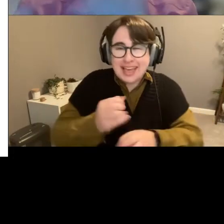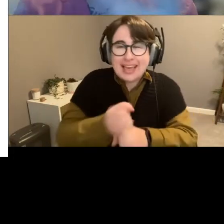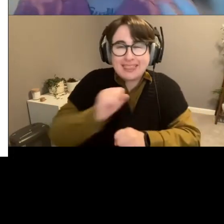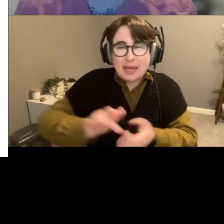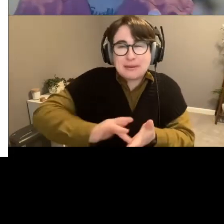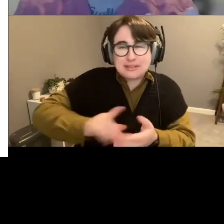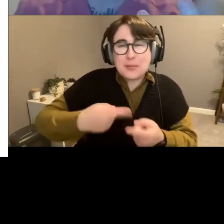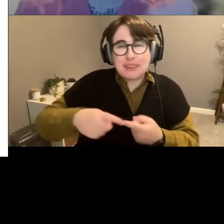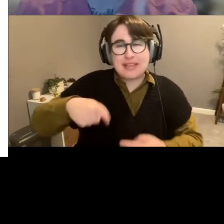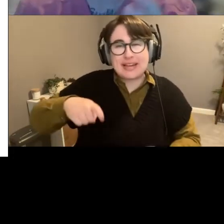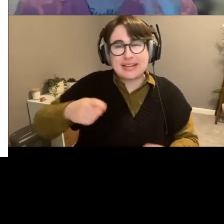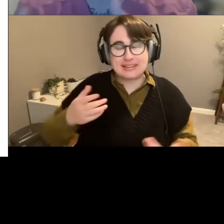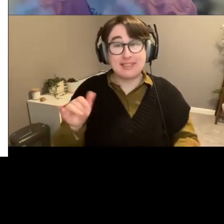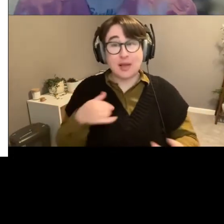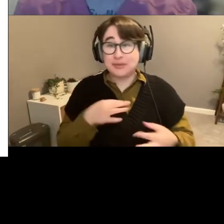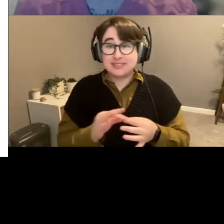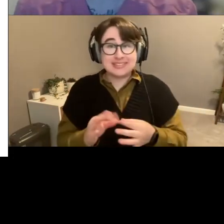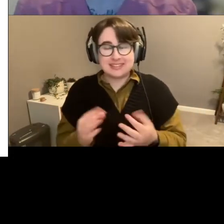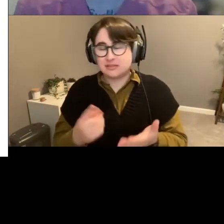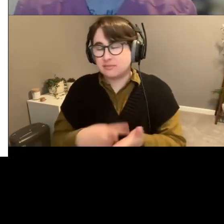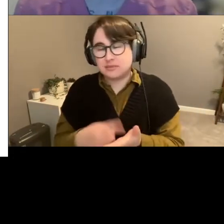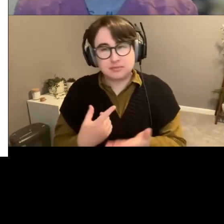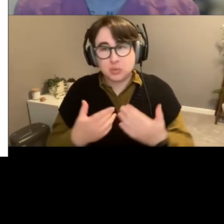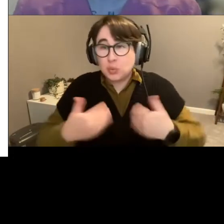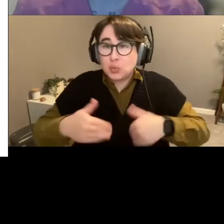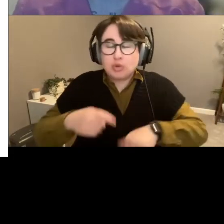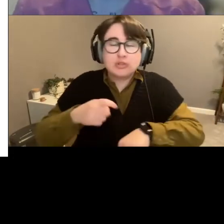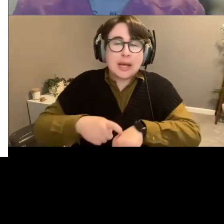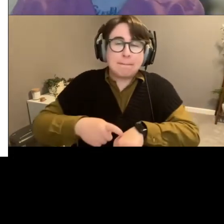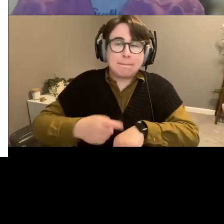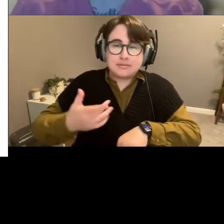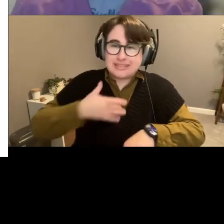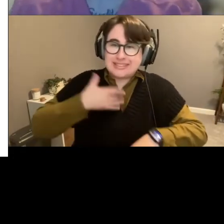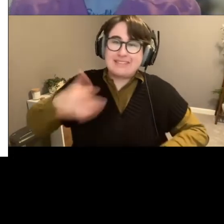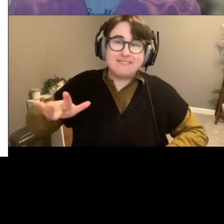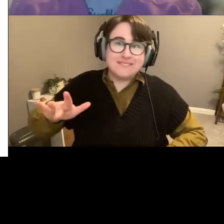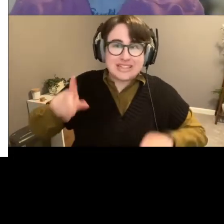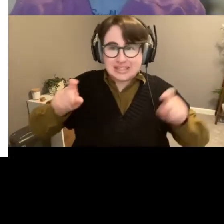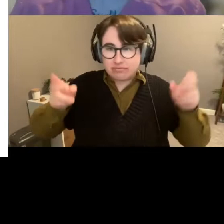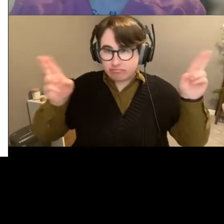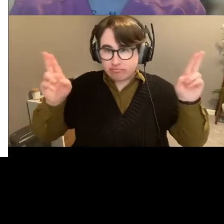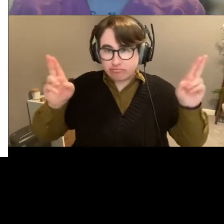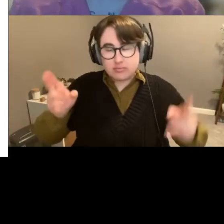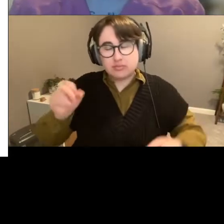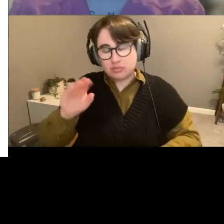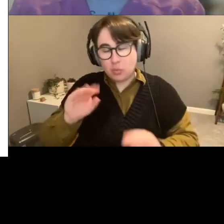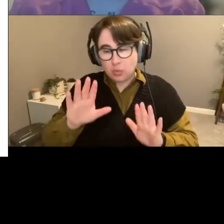because like we've said, it's really time sensitive. So sometimes we do have to do those steps